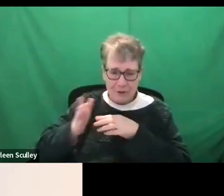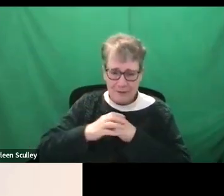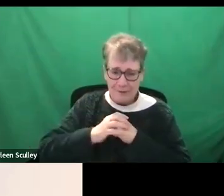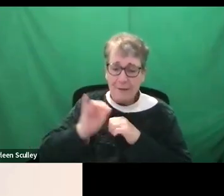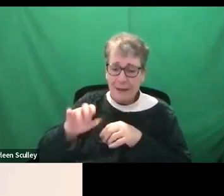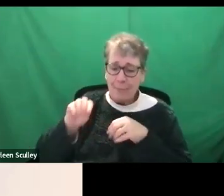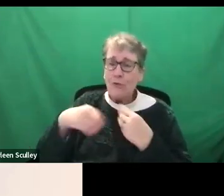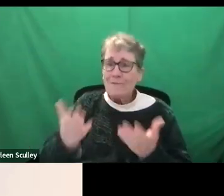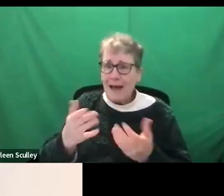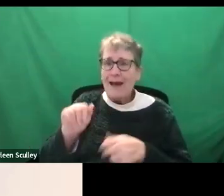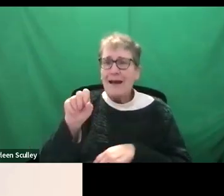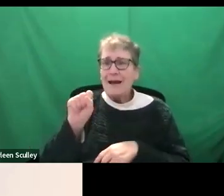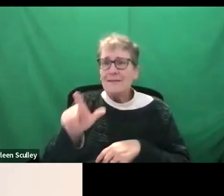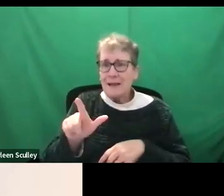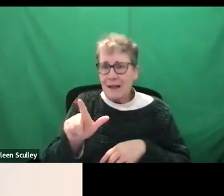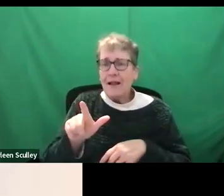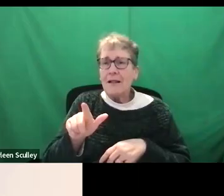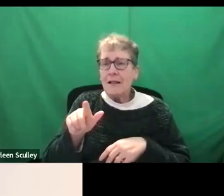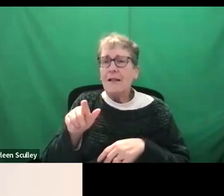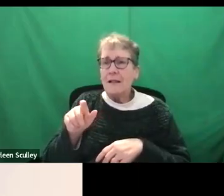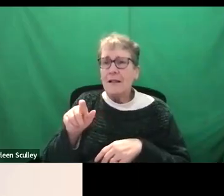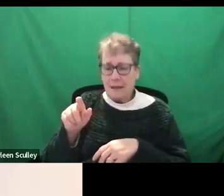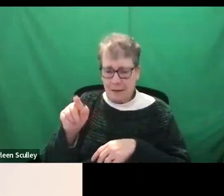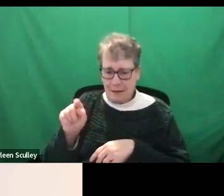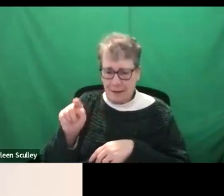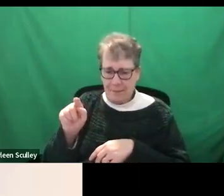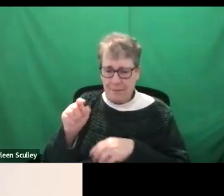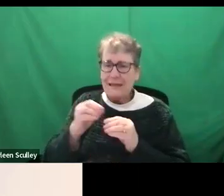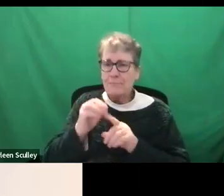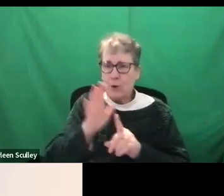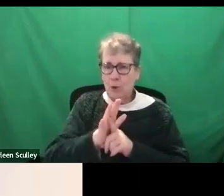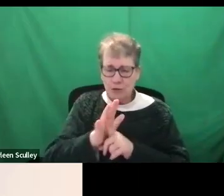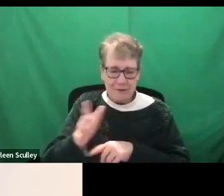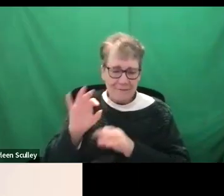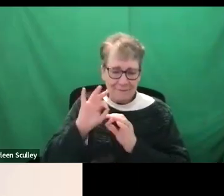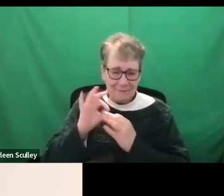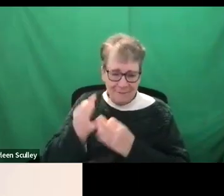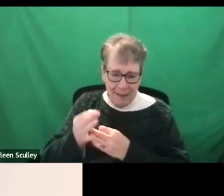Families need reliable services in ASL.